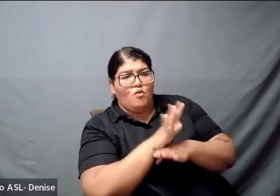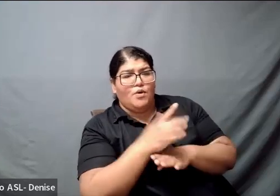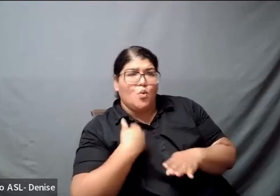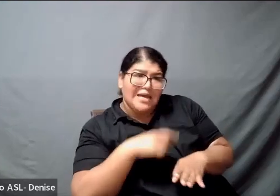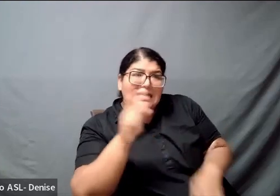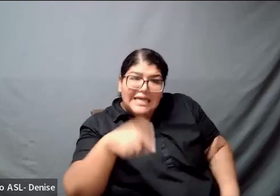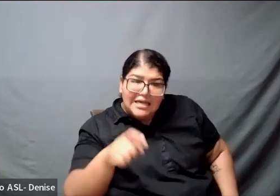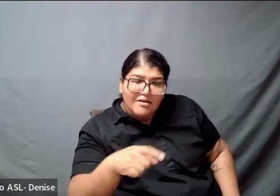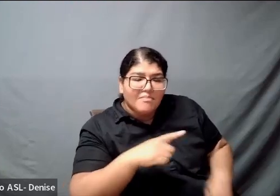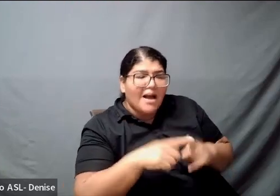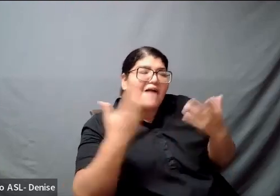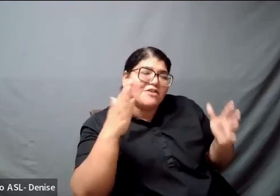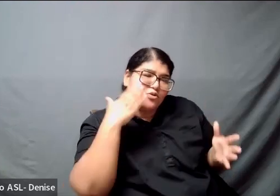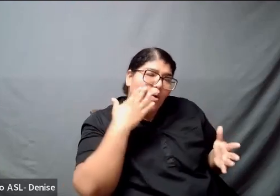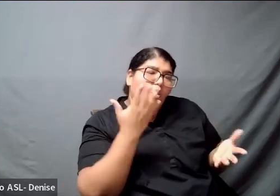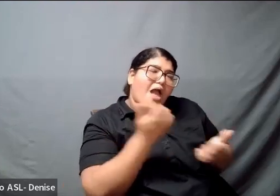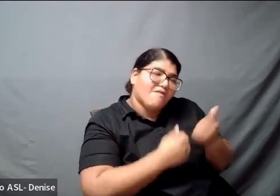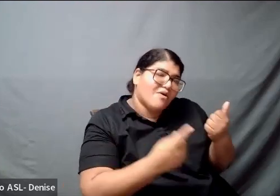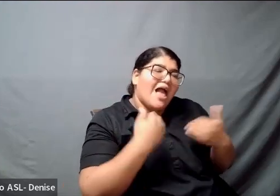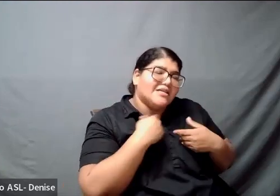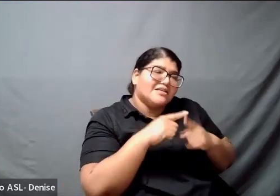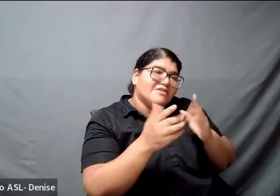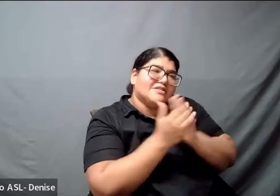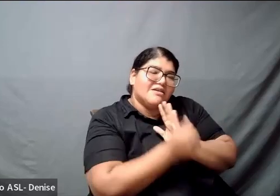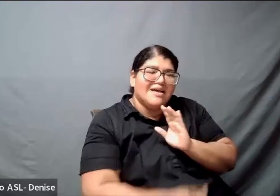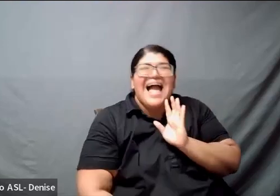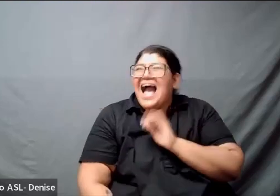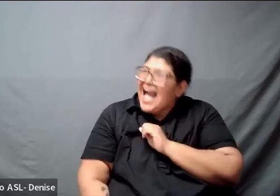But I know everybody's got a different. Yeah, I tried writing